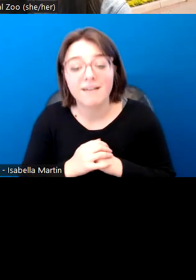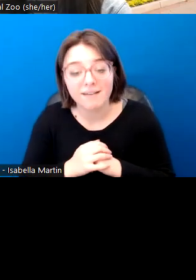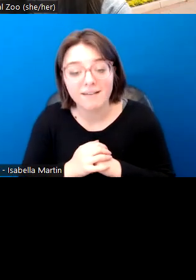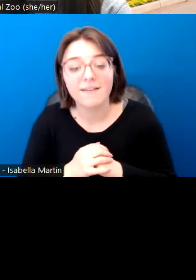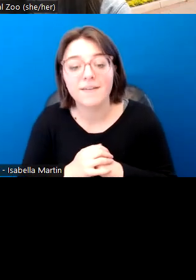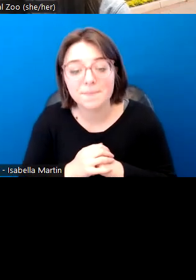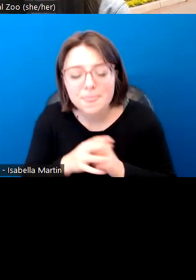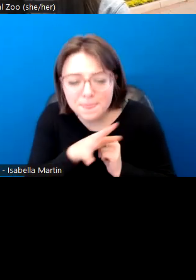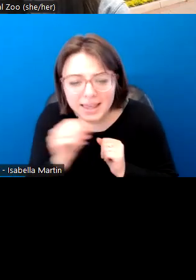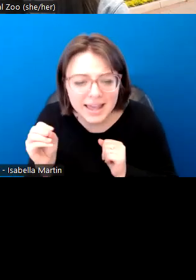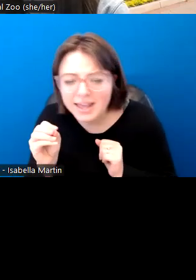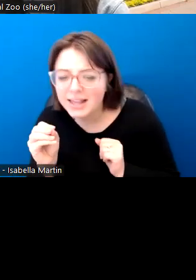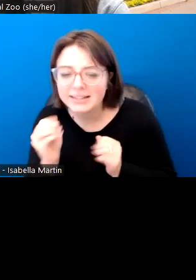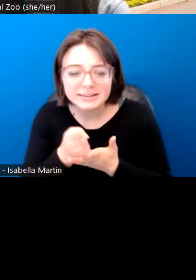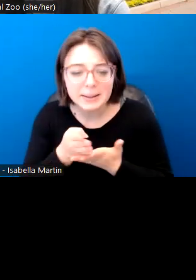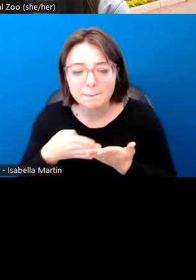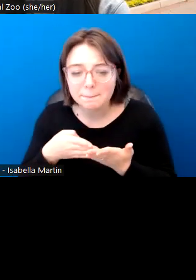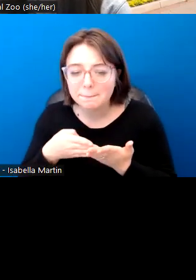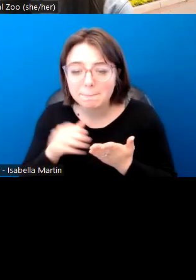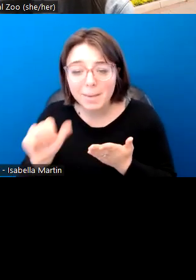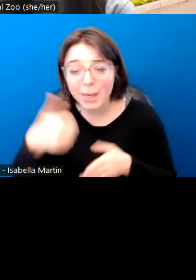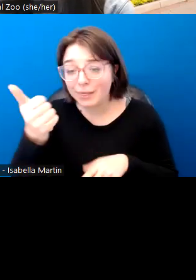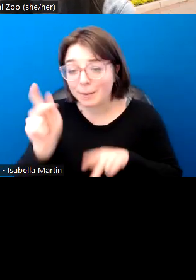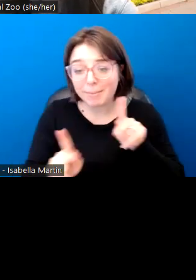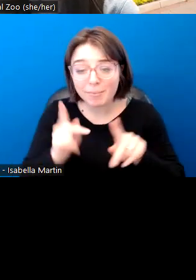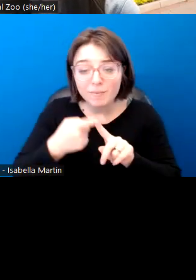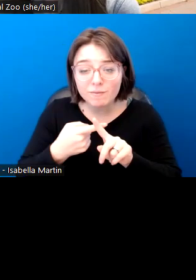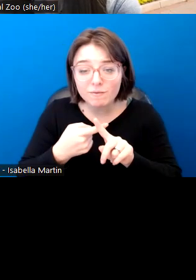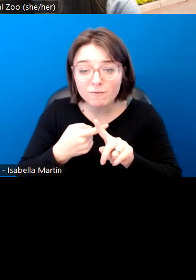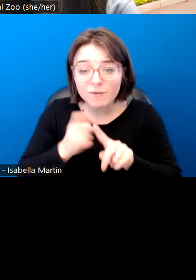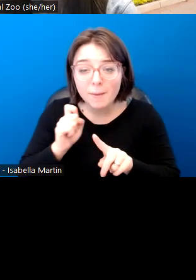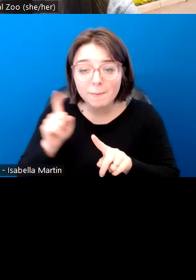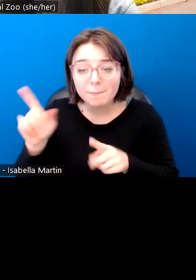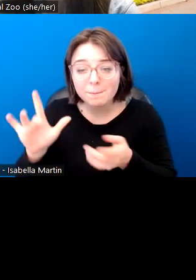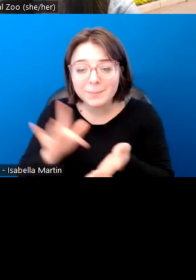and some uh other folks from Swedberg Middle School in Elk Grove, California.